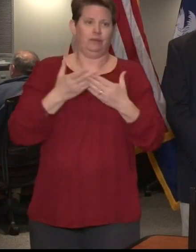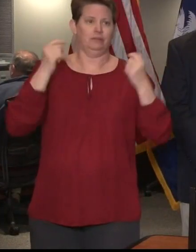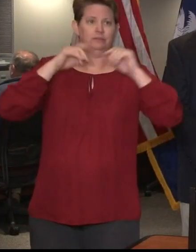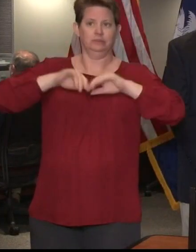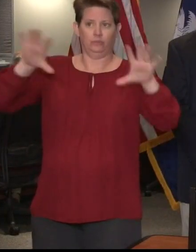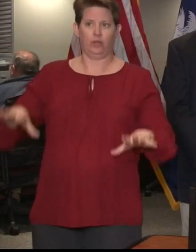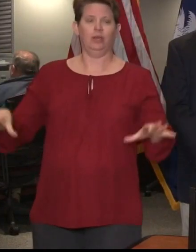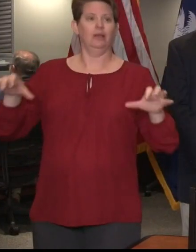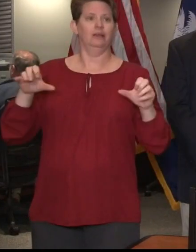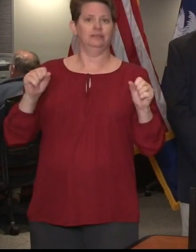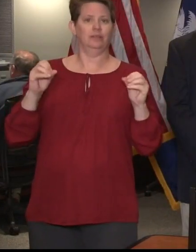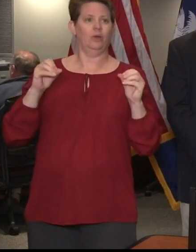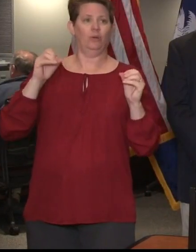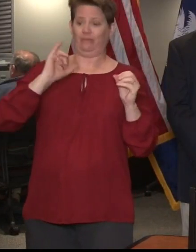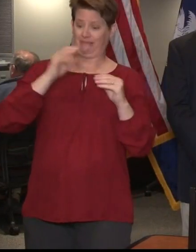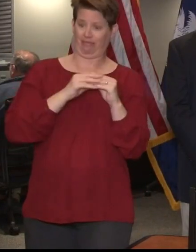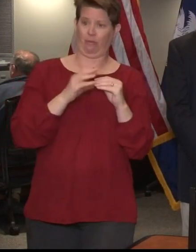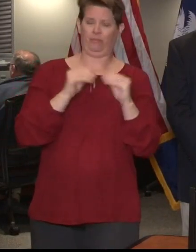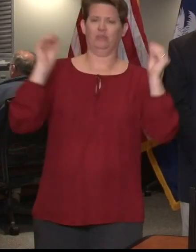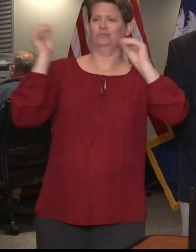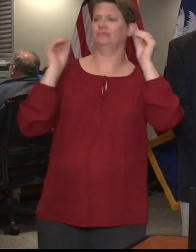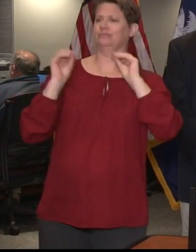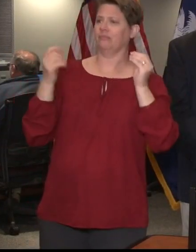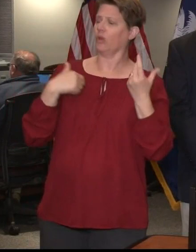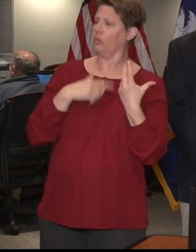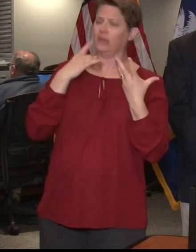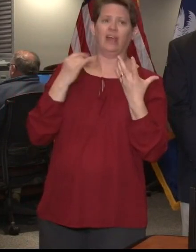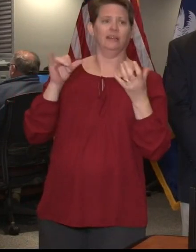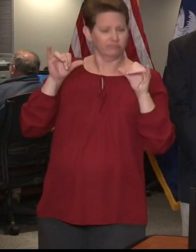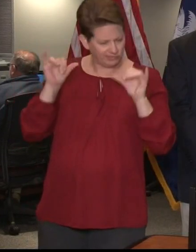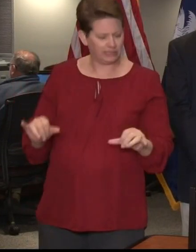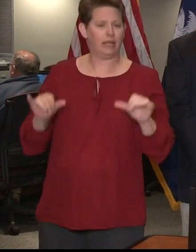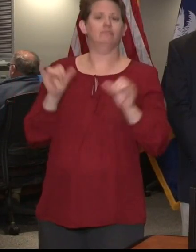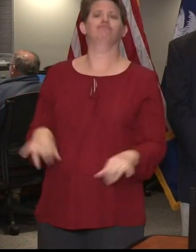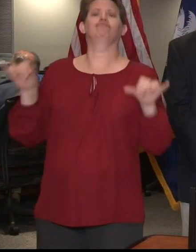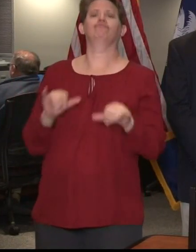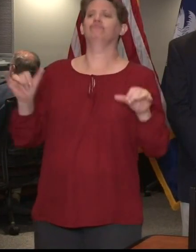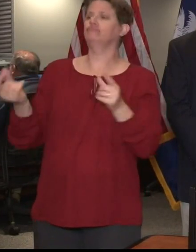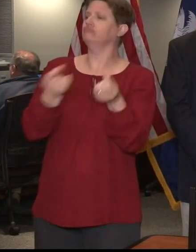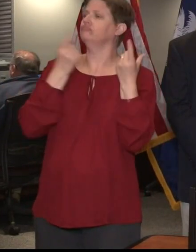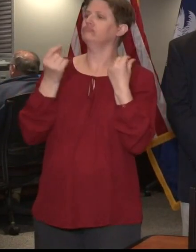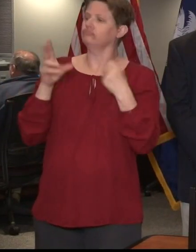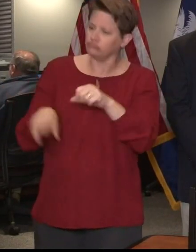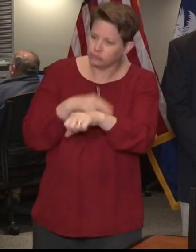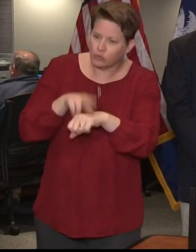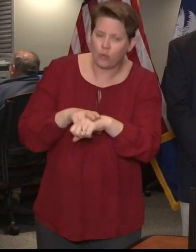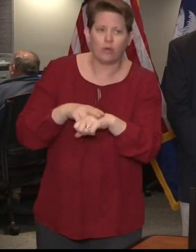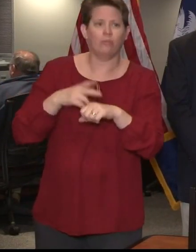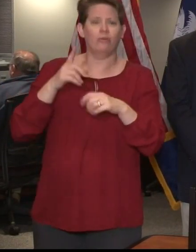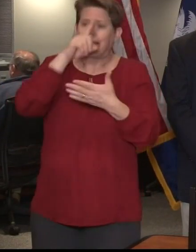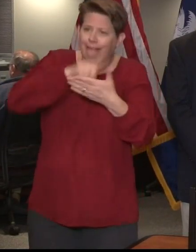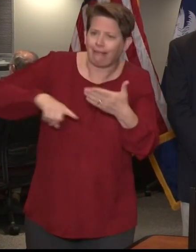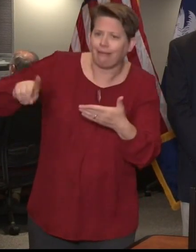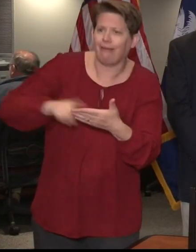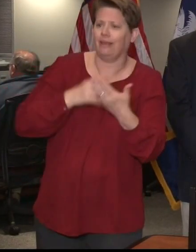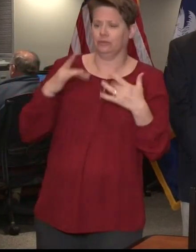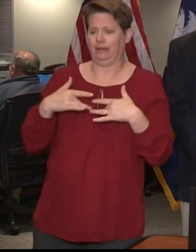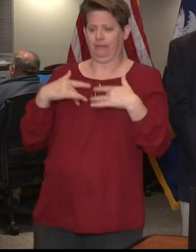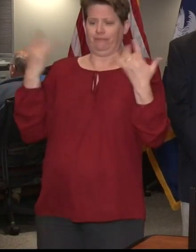IF WE'RE IN A COMMUNITY WHERE WE DON'T HAVE EVIDENCE OF ONGOING SPREAD4@ WHICH IS IF WE'RE IN A COMMUNITY WHERE WE DON'T HAVE EVIDENCE OF ONGOING SPREAD4@ WHICH IS NOT IF WE'RE IN A COMMUNITY WHERE WE DON'T HAVE EVIDENCE OF ONGOING SPREAD4@ WHICH IS NOT THE4@ IF WE'RE IN A COMMUNITY WHERE WE DON'T HAVE EVIDENCE OF ONGOING SPREAD4@ WHICH IS NOT THE4@ CAS DON'T HAVE EVIDENCE OF ONGOING SPREAD4@ WHICH IS NOT THE4@ CAS DON'T HAVE EVIDENCE OF ONGOING SPREAD4@ WHICH IS NOT THE4@ CAS COLUMBIA DON'T HAVE EVIDENCE OF ONGOING SPREAD4@ WHICH IS NOT THE4@ CAS COLUMBIA AREA DON'T HAVE EVIDENCE OF ONGOING SPREAD4@ WHICH IS NOT THE4@ CAS COLUMBIA AREA FOR DON'T HAVE EVIDENCE OF ONGOING SPREAD4@ WHICH IS NOT THE4@ CAS COLUMBIA AREA FOR EXAMPLE, DON'T HAVE EVIDENCE OF ONGOING SPREAD4@ WHICH IS NOT THE4@ CAS COLUMBIA AREA FOR EXAMPLE, SO SPREAD4@ WHICH IS NOT THE4@ CAS COLUMBIA AREA FOR EXAMPLE, SO SPREAD4@ WHICH IS NOT THE4@ CAS COLUMBIA AREA FOR EXAMPLE, SO THERE'S SPREAD4@ WHICH IS NOT THE4@ CAS COLUMBIA AREA FOR EXAMPLE, SO THERE'S NO SPREAD4@ WHICH IS NOT THE4@ CAS COLUMBIA AREA FOR EXAMPLE, SO THERE'S NO REASON SPREAD4@ WHICH IS NOT THE4@ CAS COLUMBIA AREA FOR EXAMPLE, SO THERE'S NO REASON TO SPREAD4@ WHICH IS NOT THE4@ CAS COLUMBIA AREA FOR EXAMPLE, SO THERE'S NO REASON TO ALTER SPREAD4@ WHICH IS NOT THE4@ CAS COLUMBIA AREA FOR EXAMPLE, SO THERE'S NO REASON TO ALTER OUR COLUMBIA AREA FOR EXAMPLE, SO THERE'S NO REASON TO ALTER OUR COLUMBIA AREA FOR EXAMPLE, SO THERE'S NO REASON TO ALTER OUR ROUTINE COLUMBIA AREA FOR EXAMPLE, SO THERE'S NO REASON TO ALTER OUR ROUTINE ACTIVITIES. THERE'S NO REASON TO ALTER OUR ROUTINE ACTIVITIES. THERE'S NO REASON TO ALTER OUR ROUTINE ACTIVITIES. THERE'S THERE'S NO REASON TO ALTER OUR ROUTINE ACTIVITIES. THERE'S NO THERE'S NO REASON TO ALTER OUR ROUTINE ACTIVITIES. THERE'S NO REASON THERE'S NO REASON TO ALTER OUR ROUTINE ACTIVITIES. THERE'S NO REASON AT